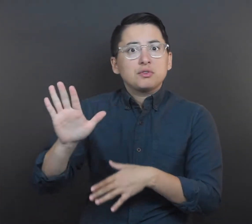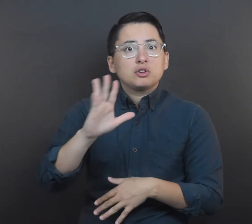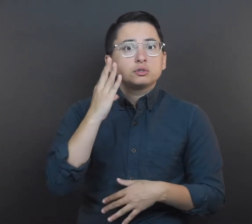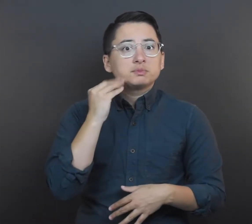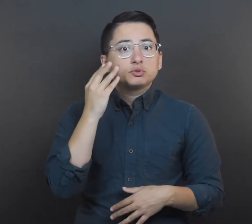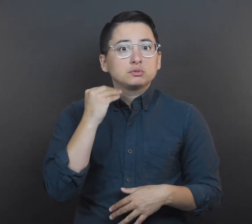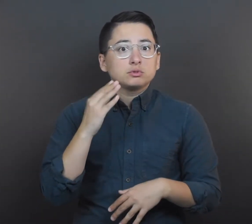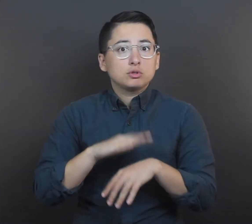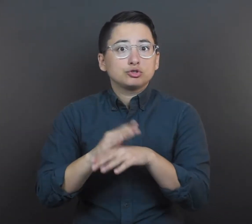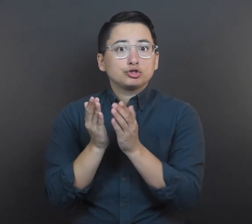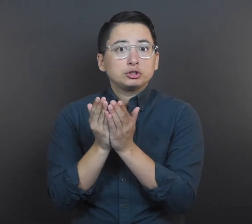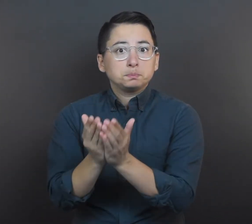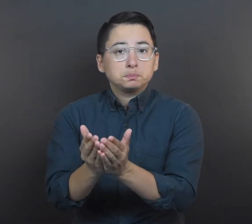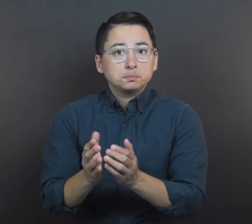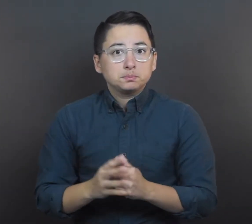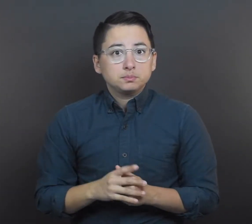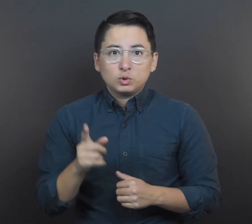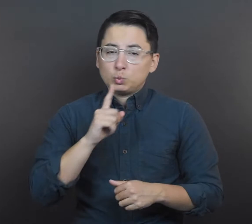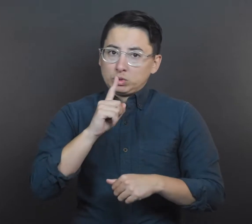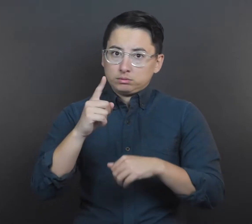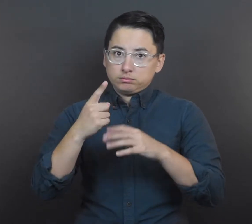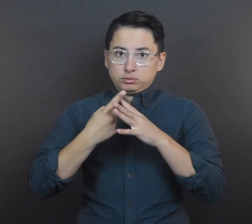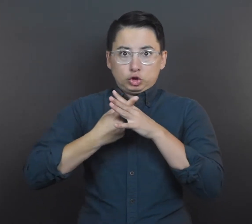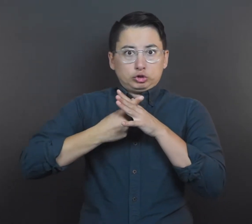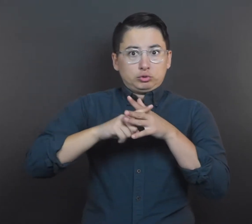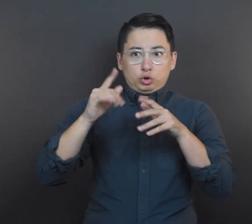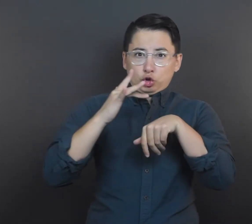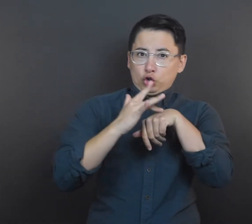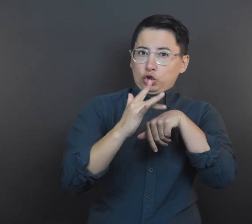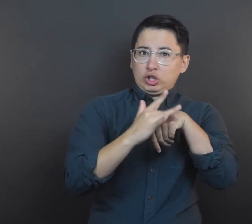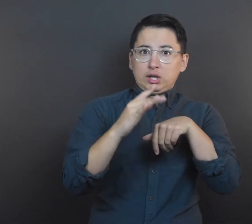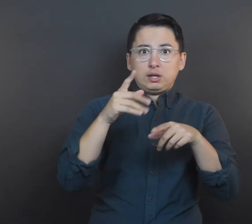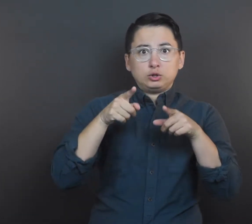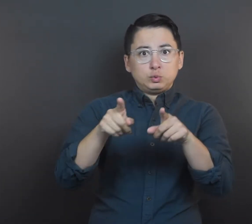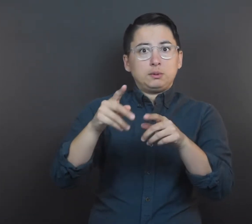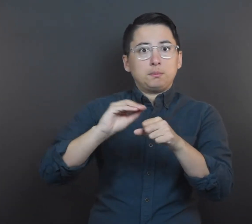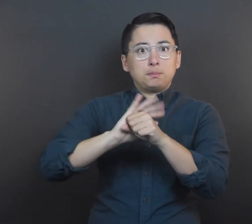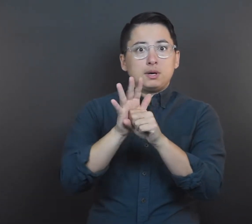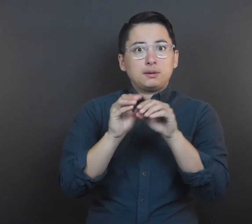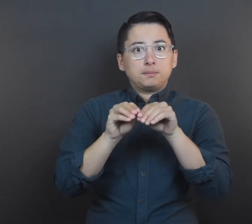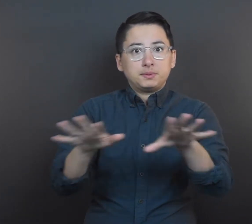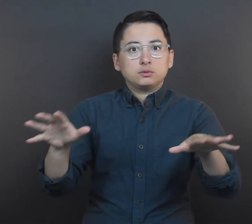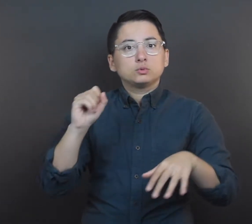It was very early in the epidemic, so we learned a lot from this experience,” she says.